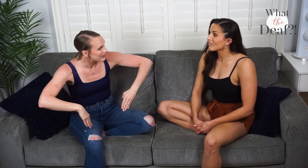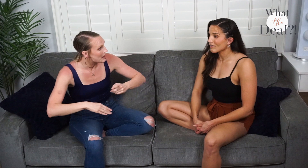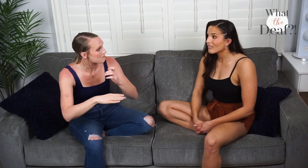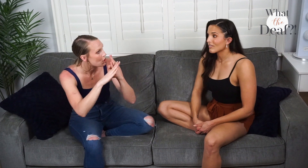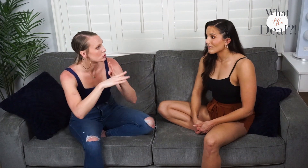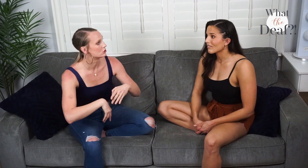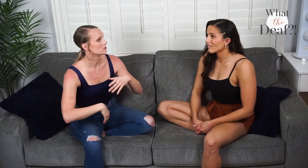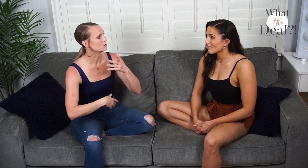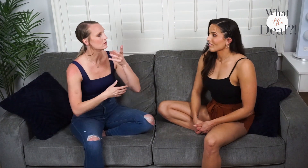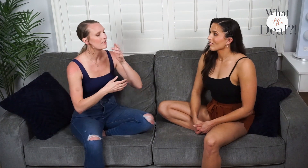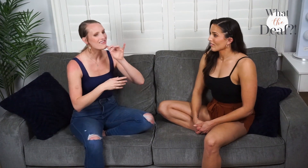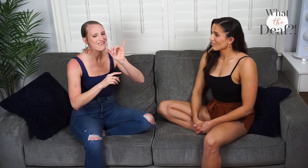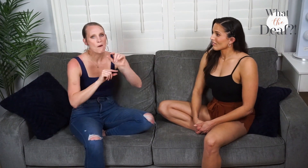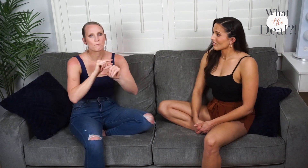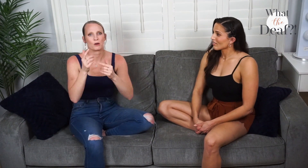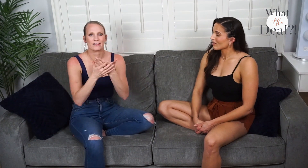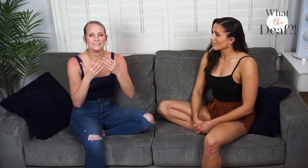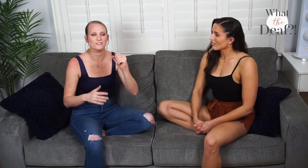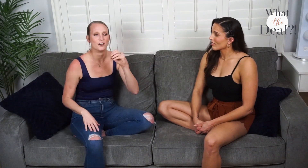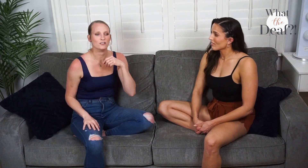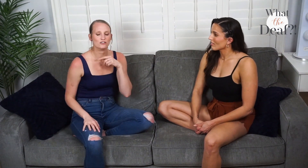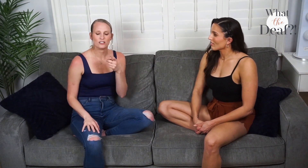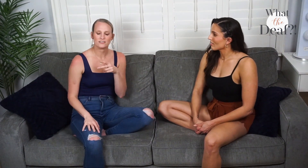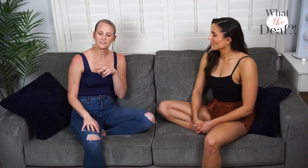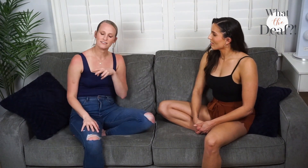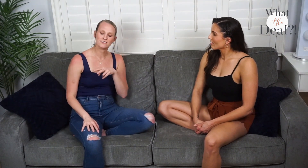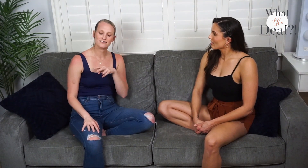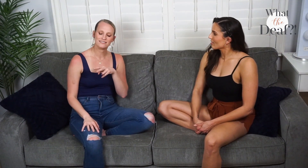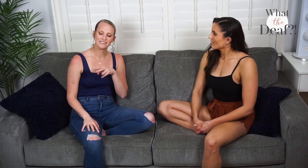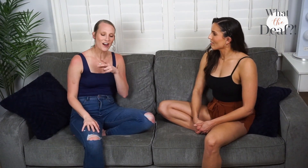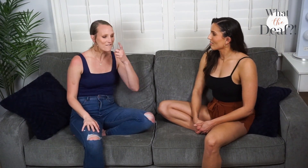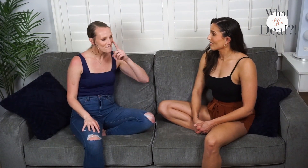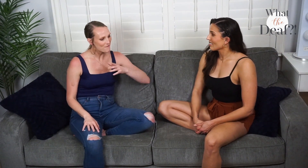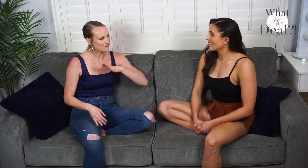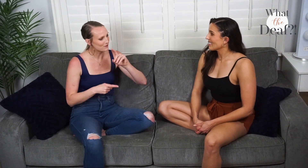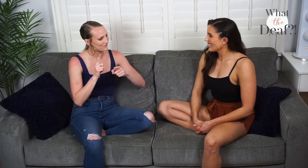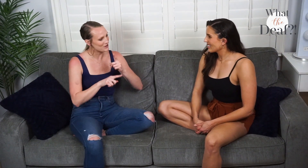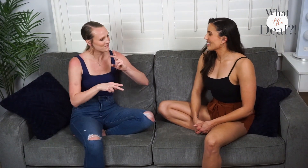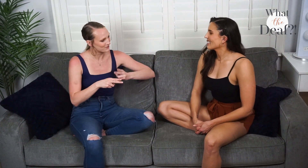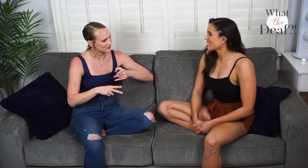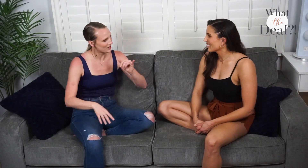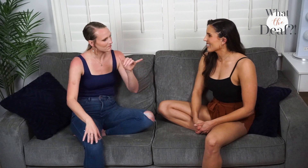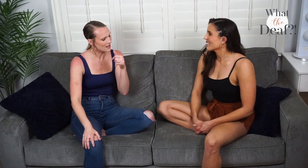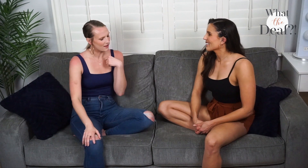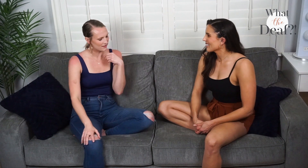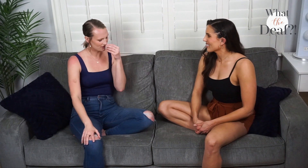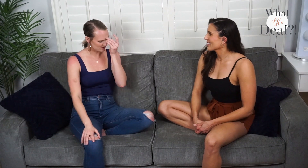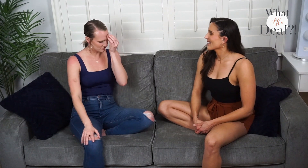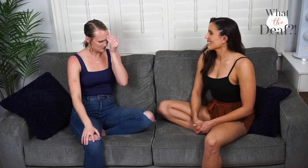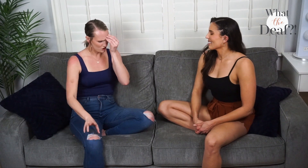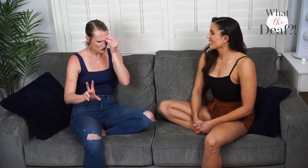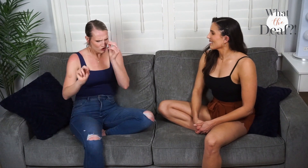those barriers, those small things. So I was like, wow. For my boyfriend to mention that it just got me thinking.